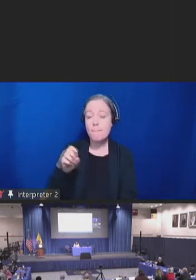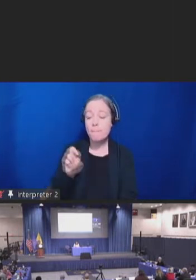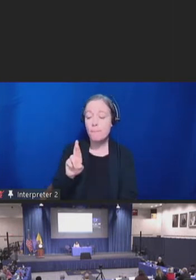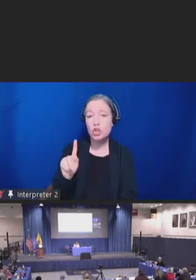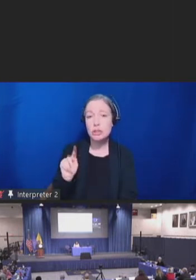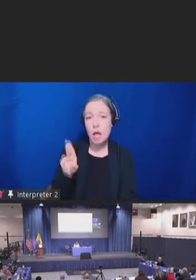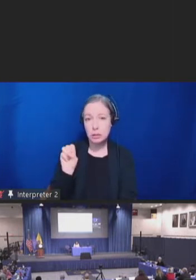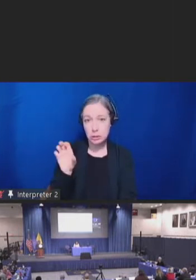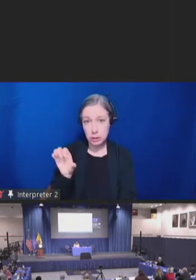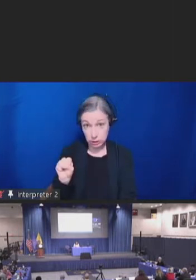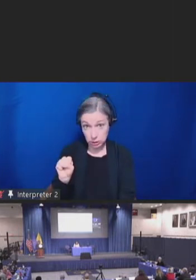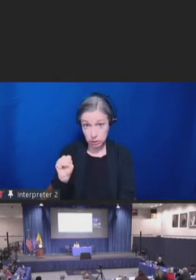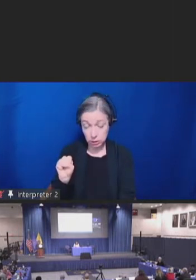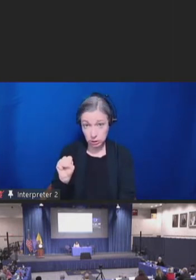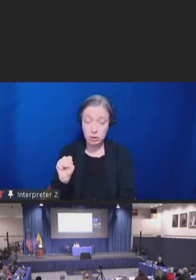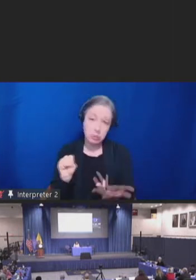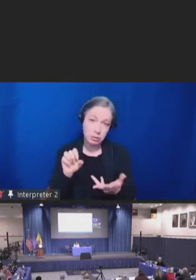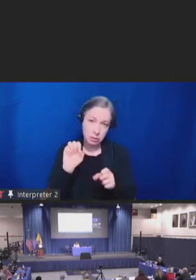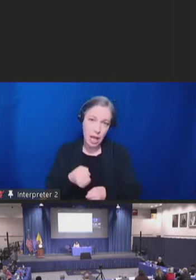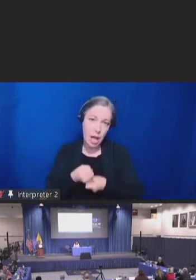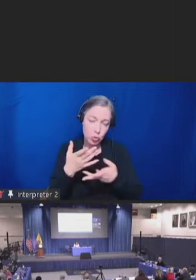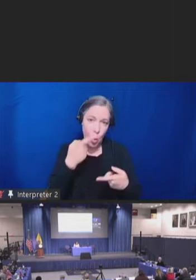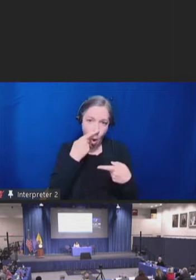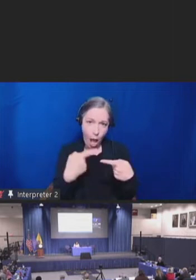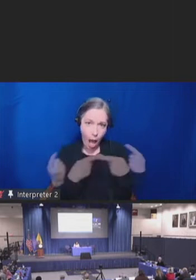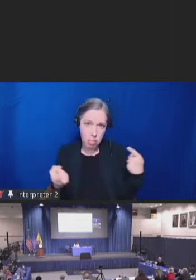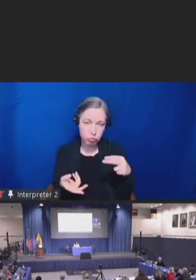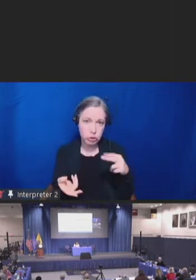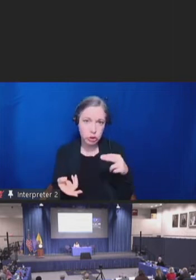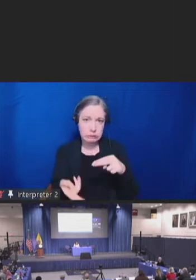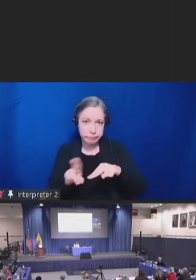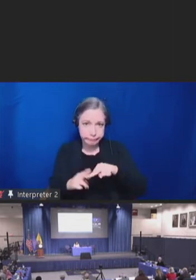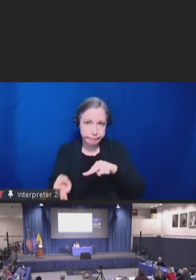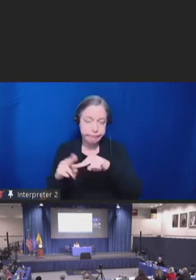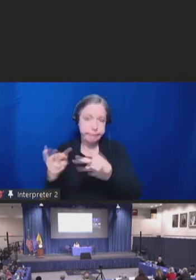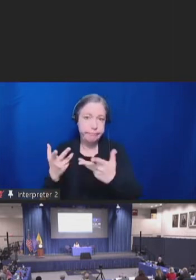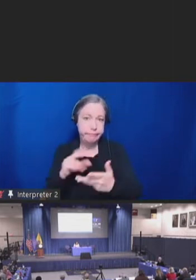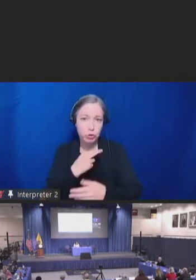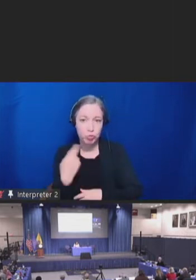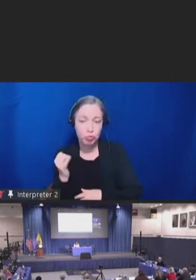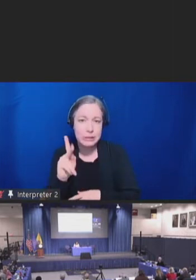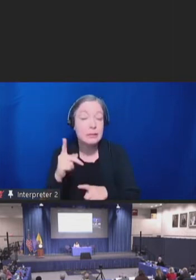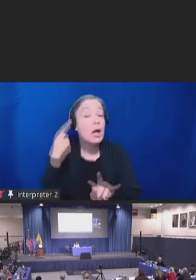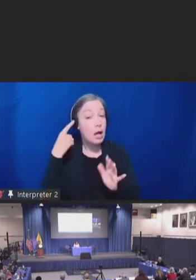relationship to subsequent allergy risk. This is being studied, for example, in Australia.